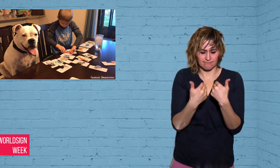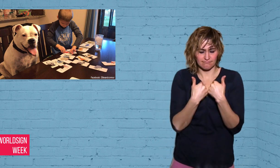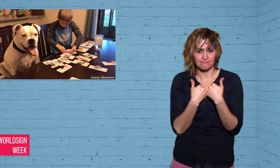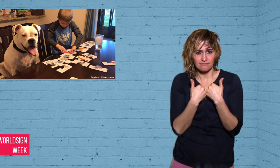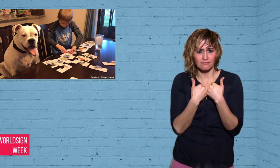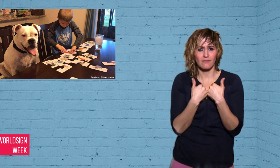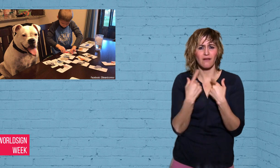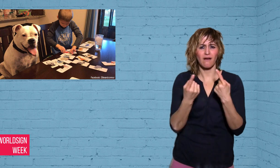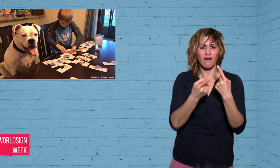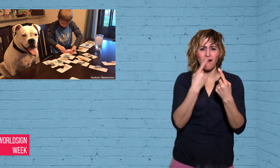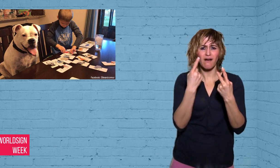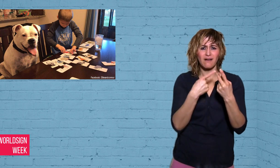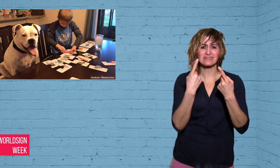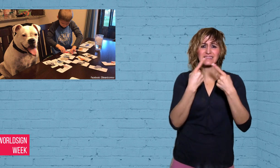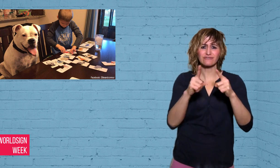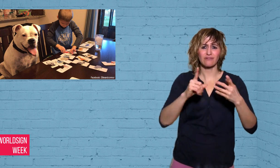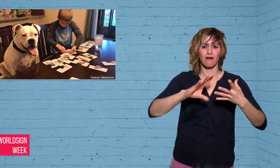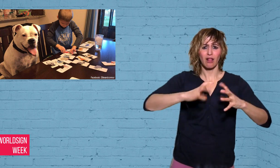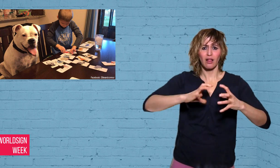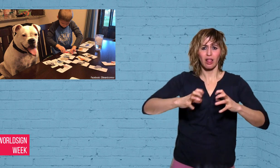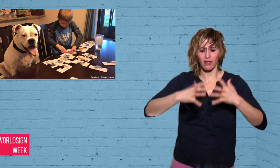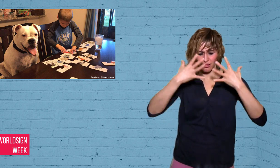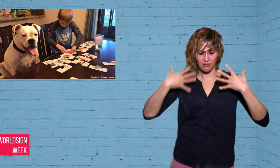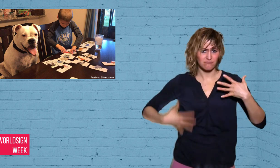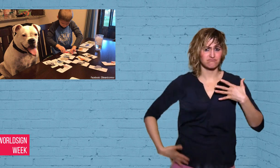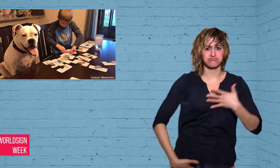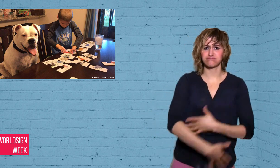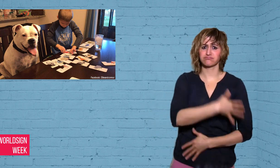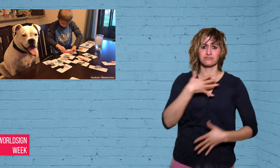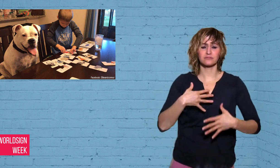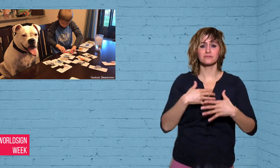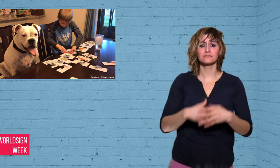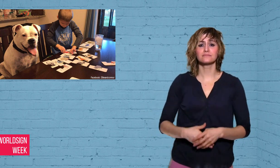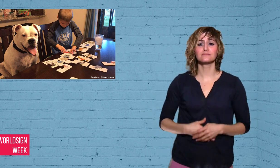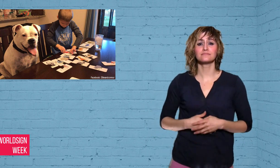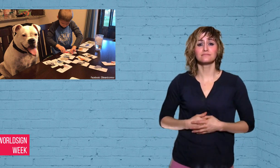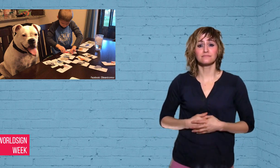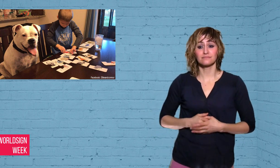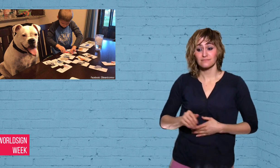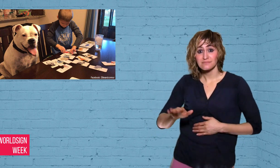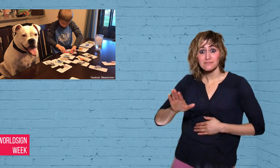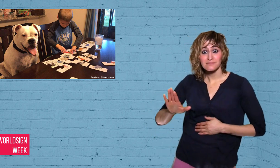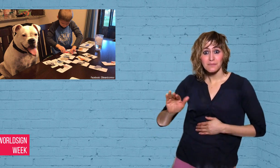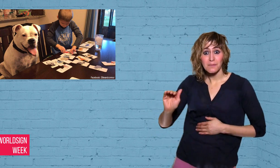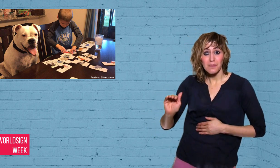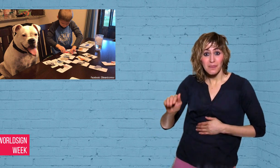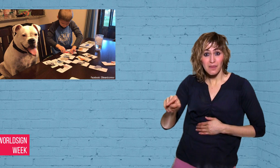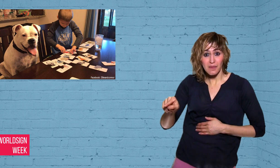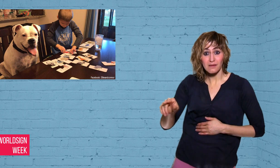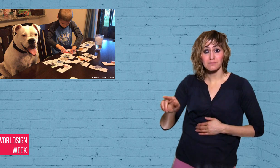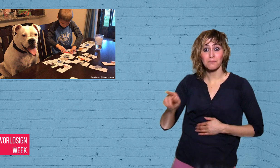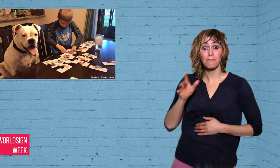His mother Brandi says Connor is nonverbal